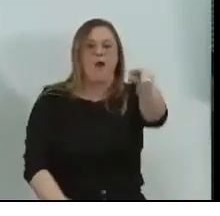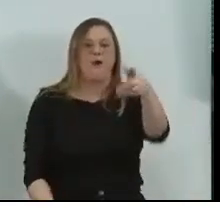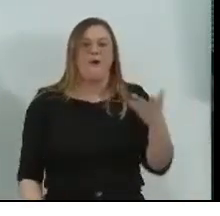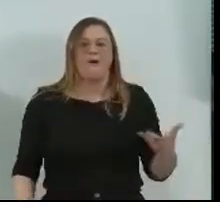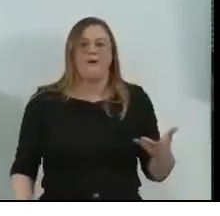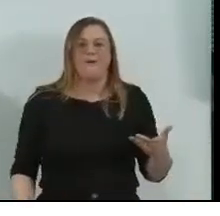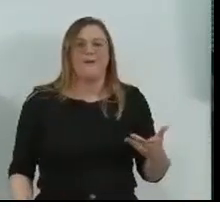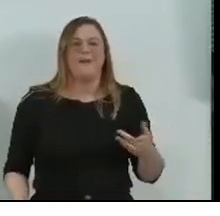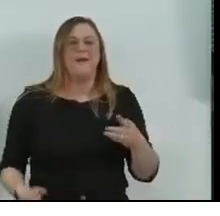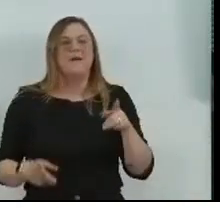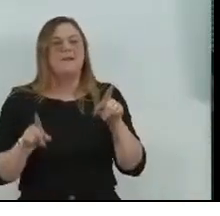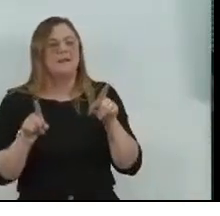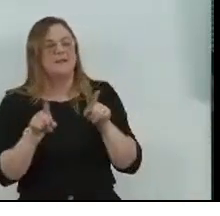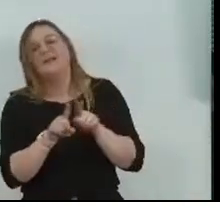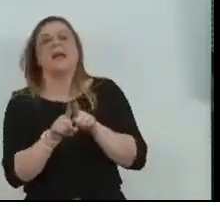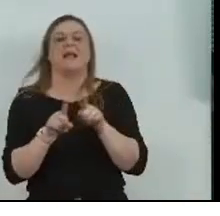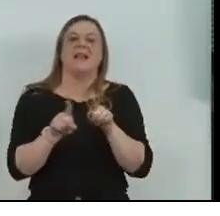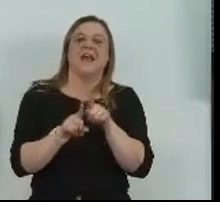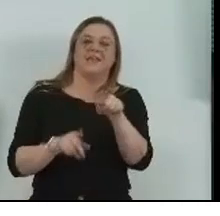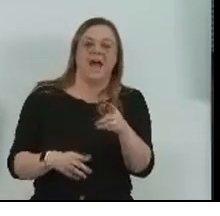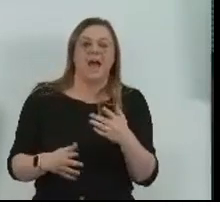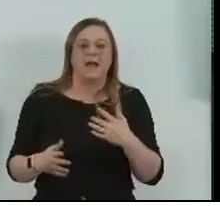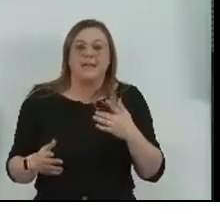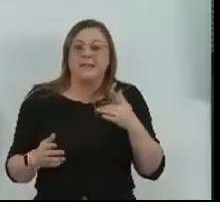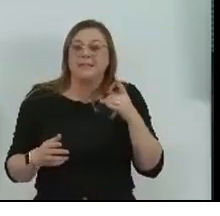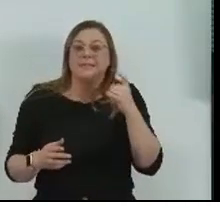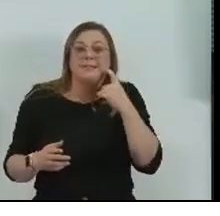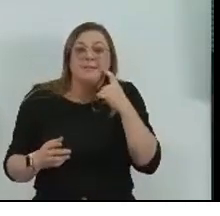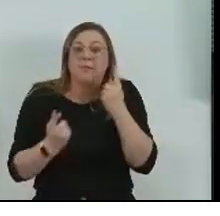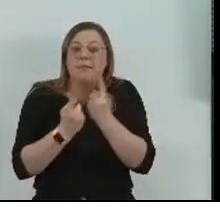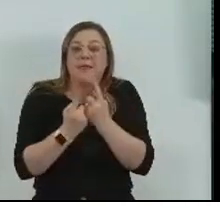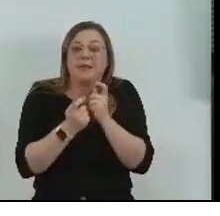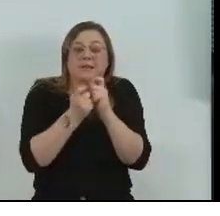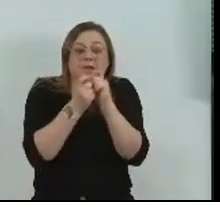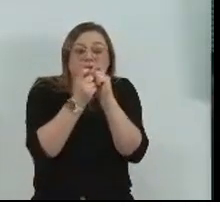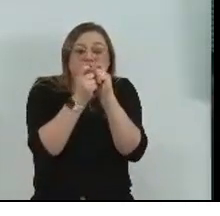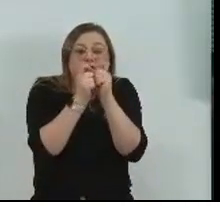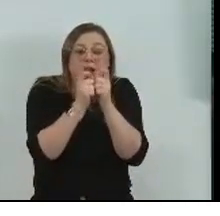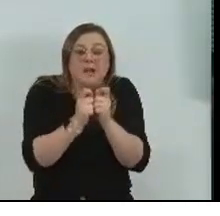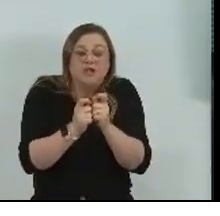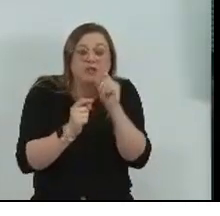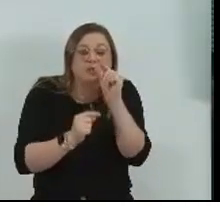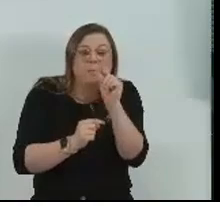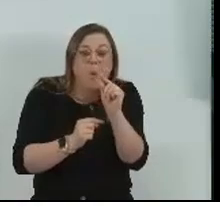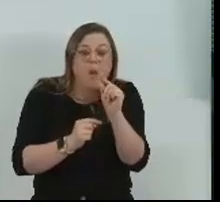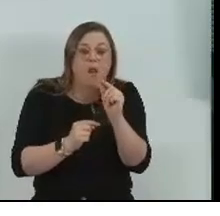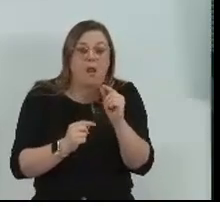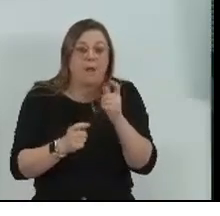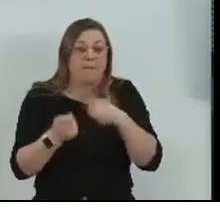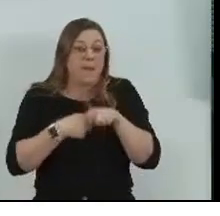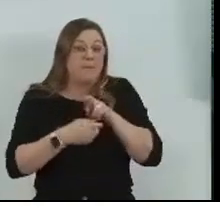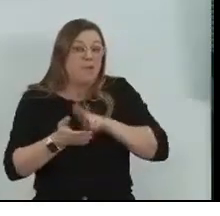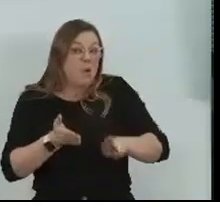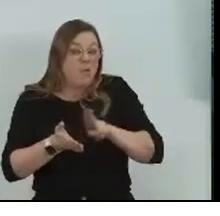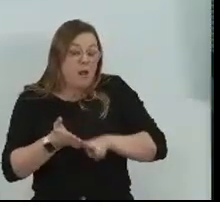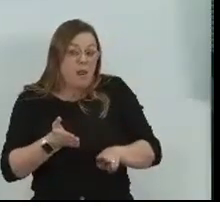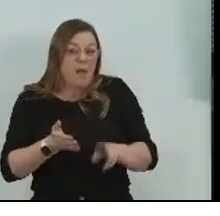but it's just stuff like that. It's so simple, but just little changes like that and it was so normalised. I think that's what made it so refreshing.